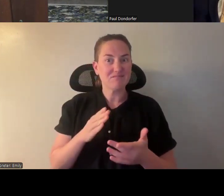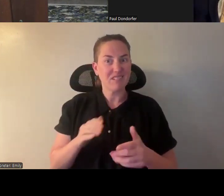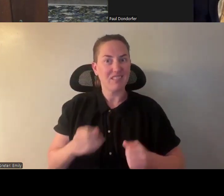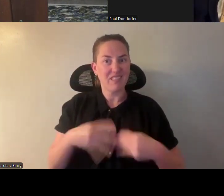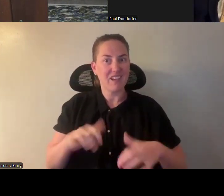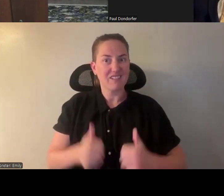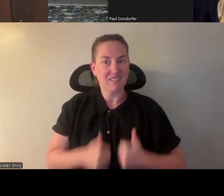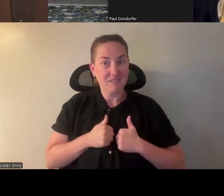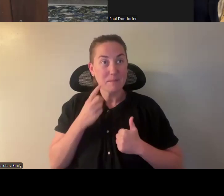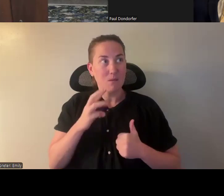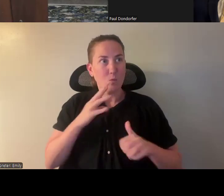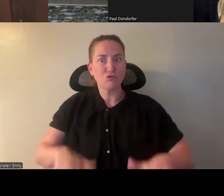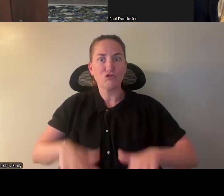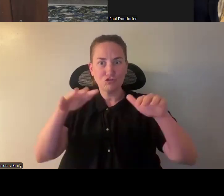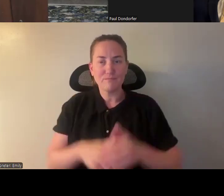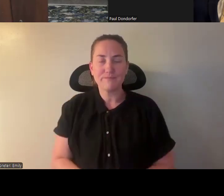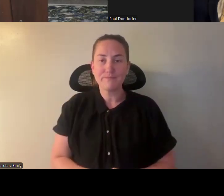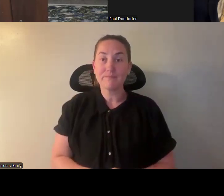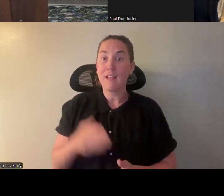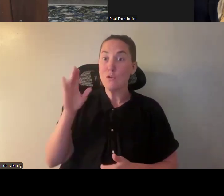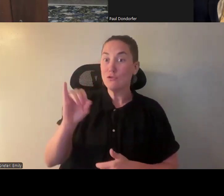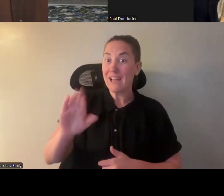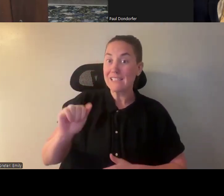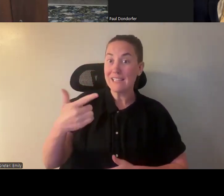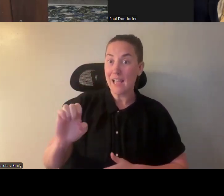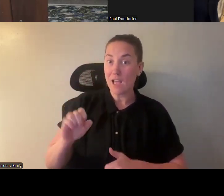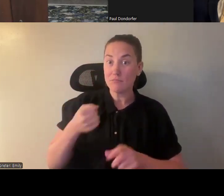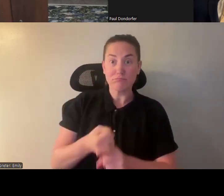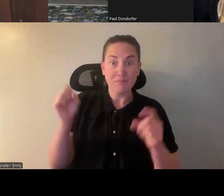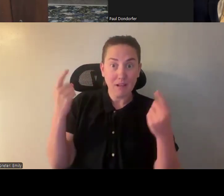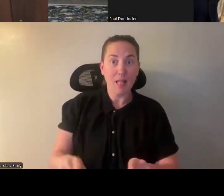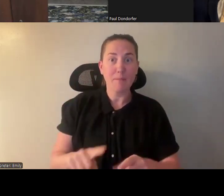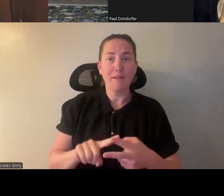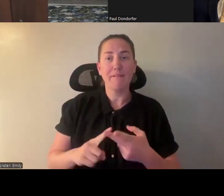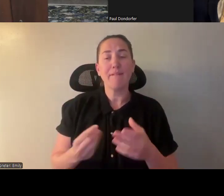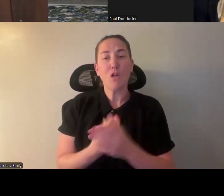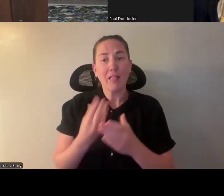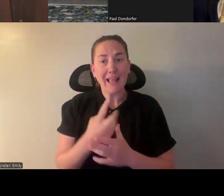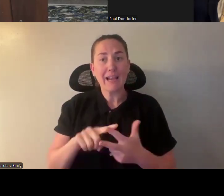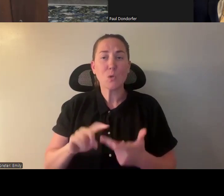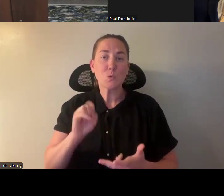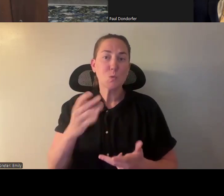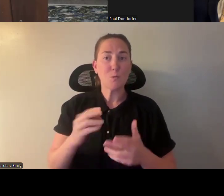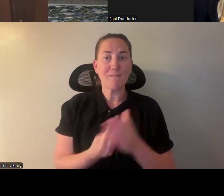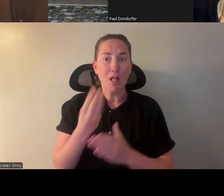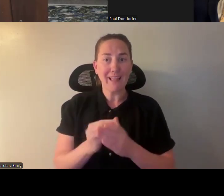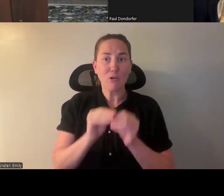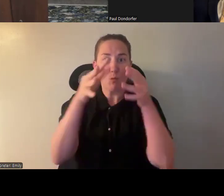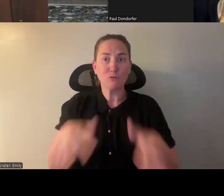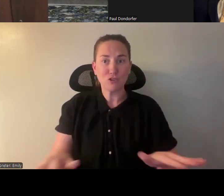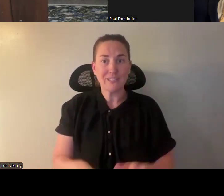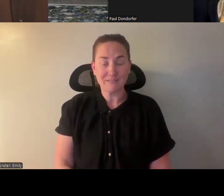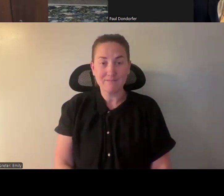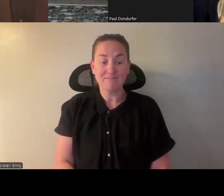oceans future ice ages volcanic and super volcanic eruptions There is a super volcano